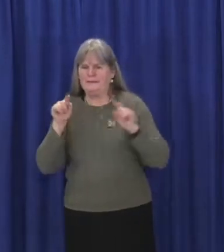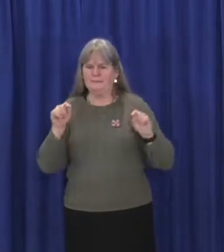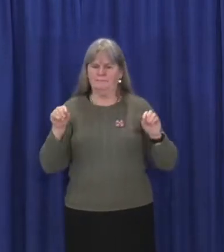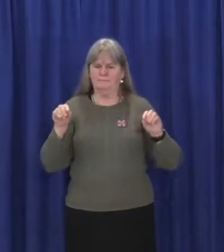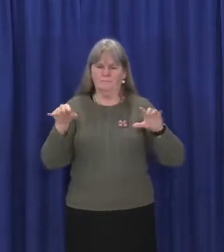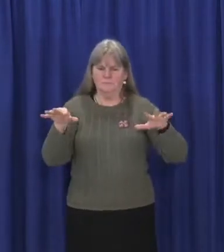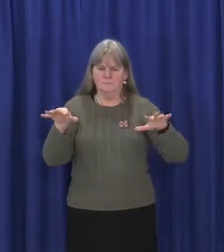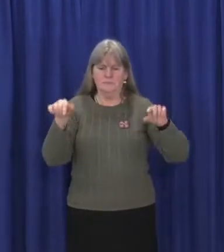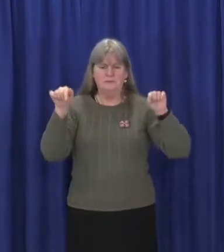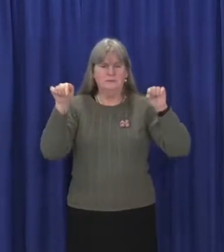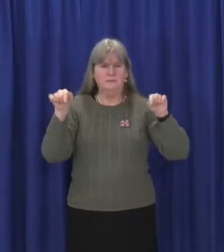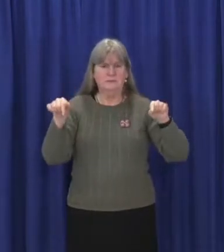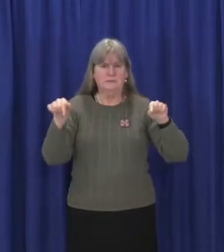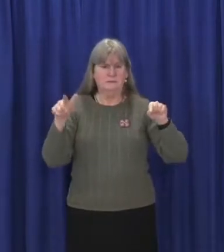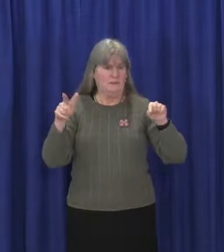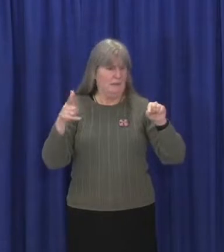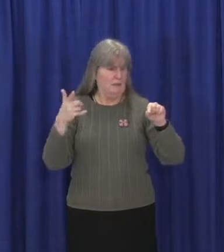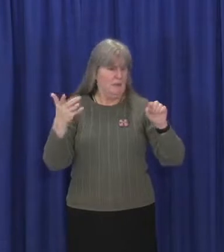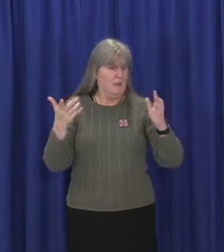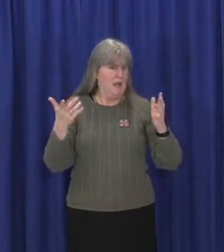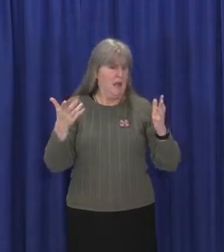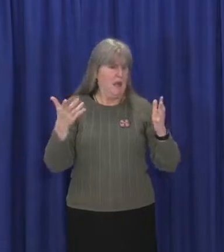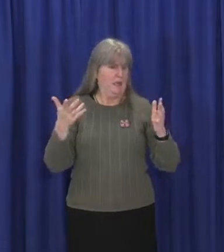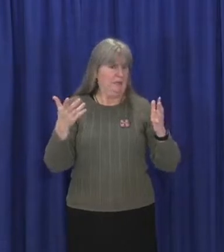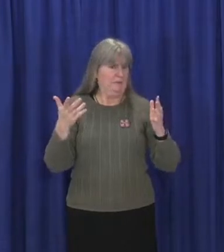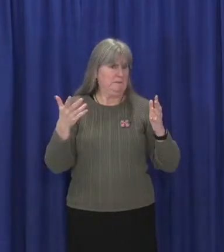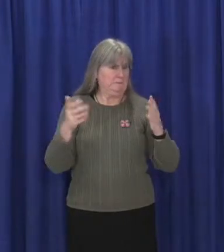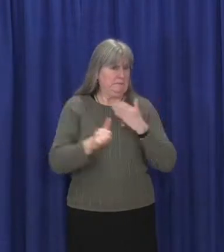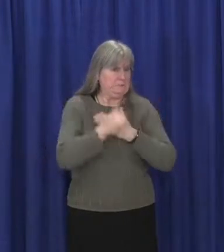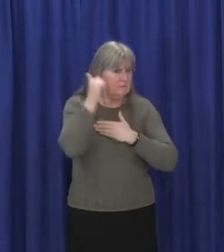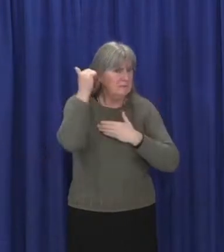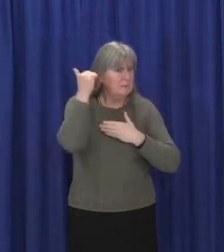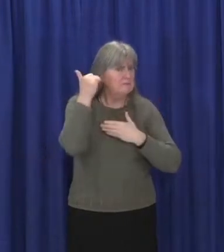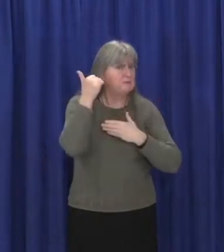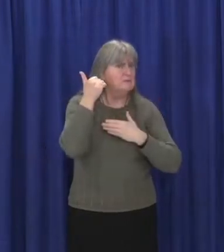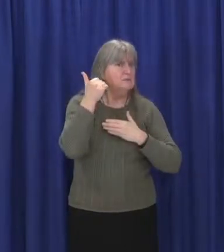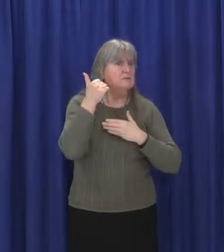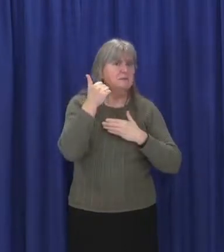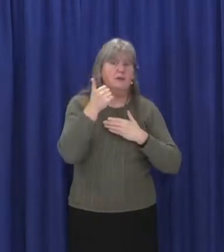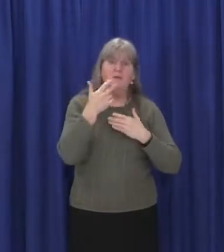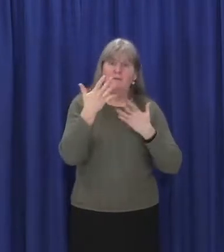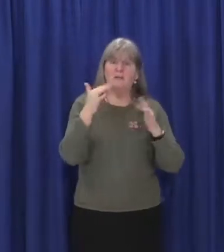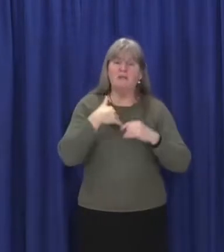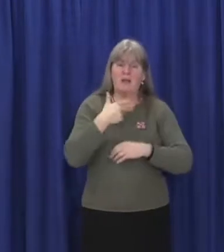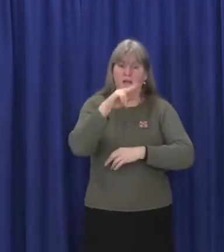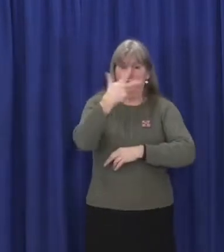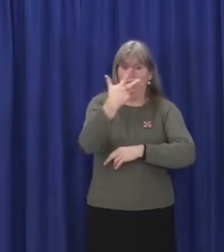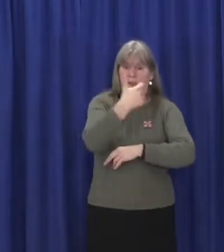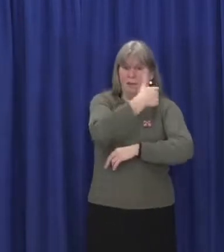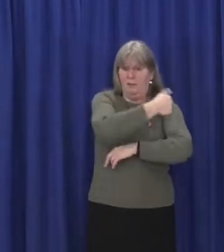to elderly residents who, you know, have two shots and are boosted? How worried are you